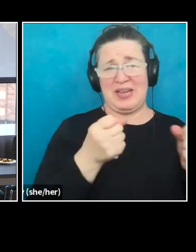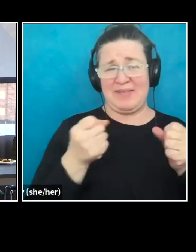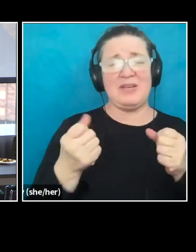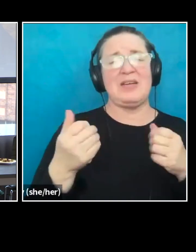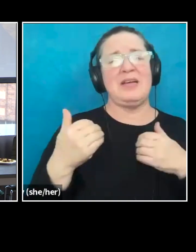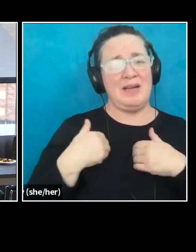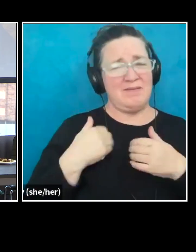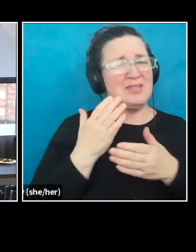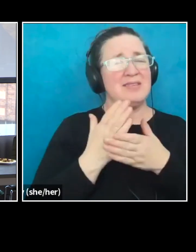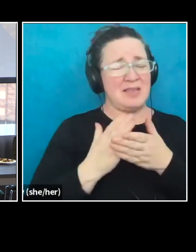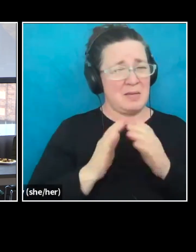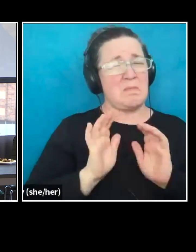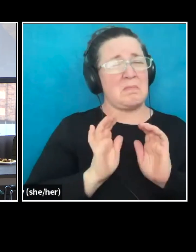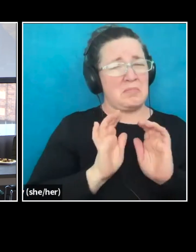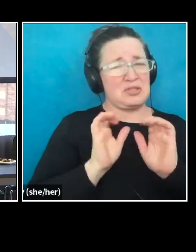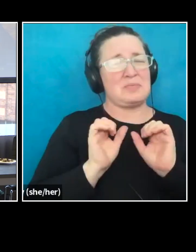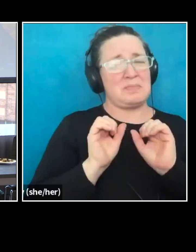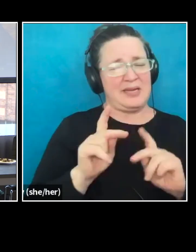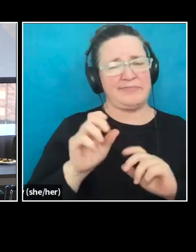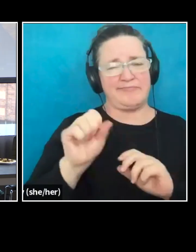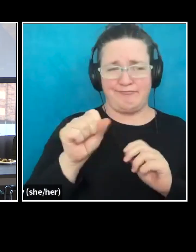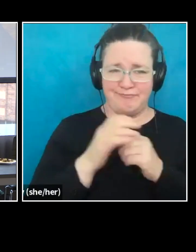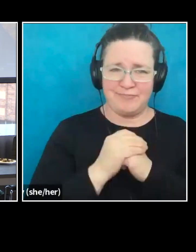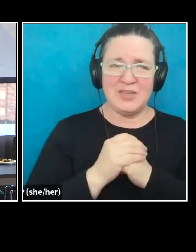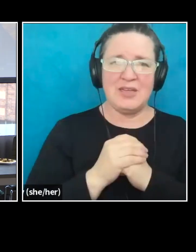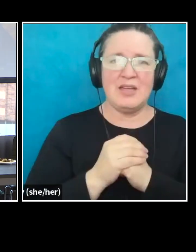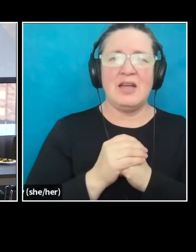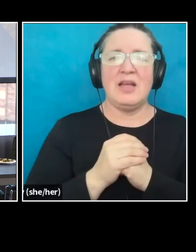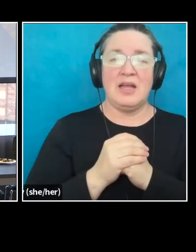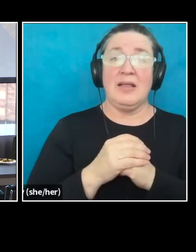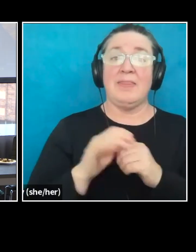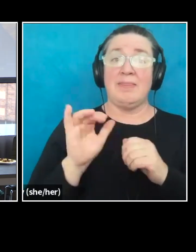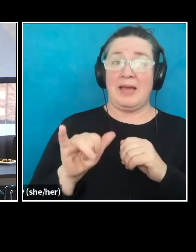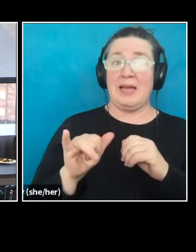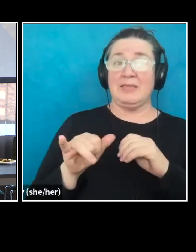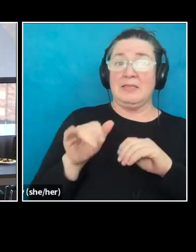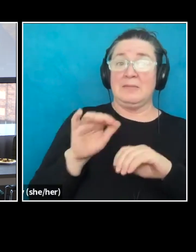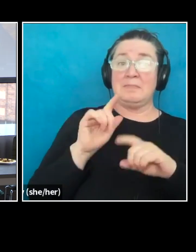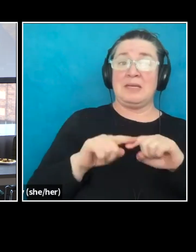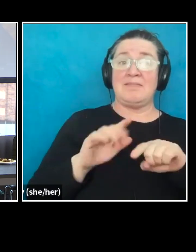which was conducted by Toole um, and Cascadia. Like it was it was real research, but there was